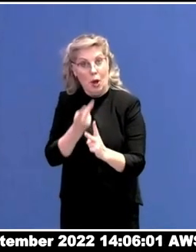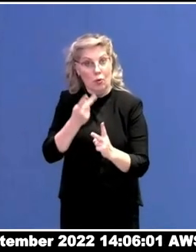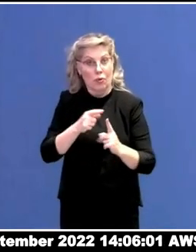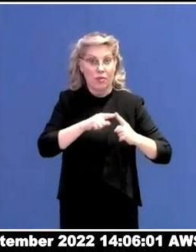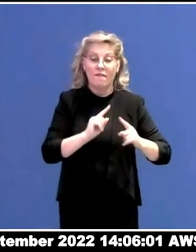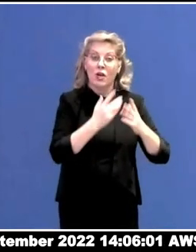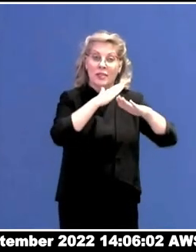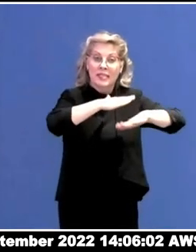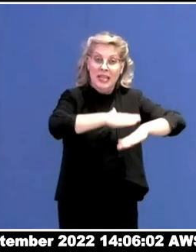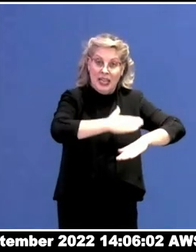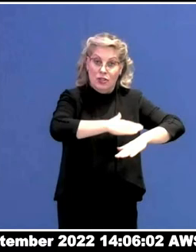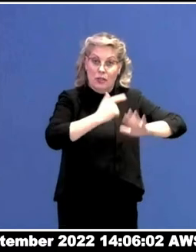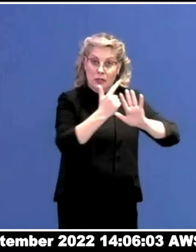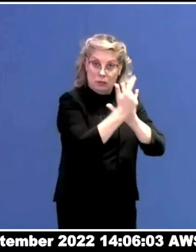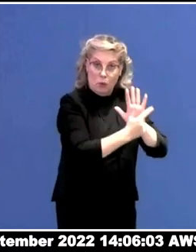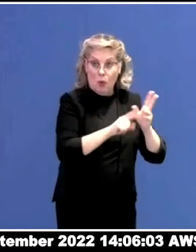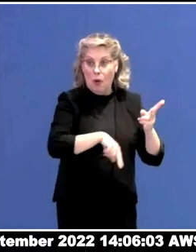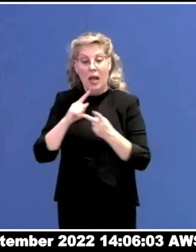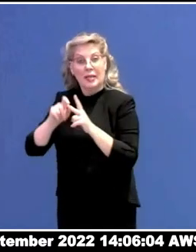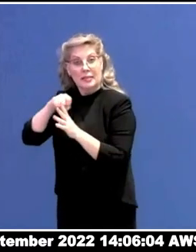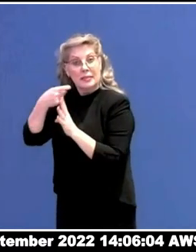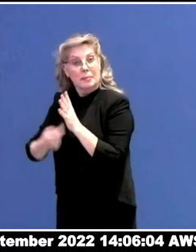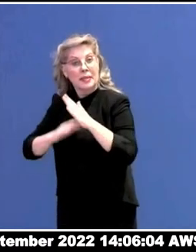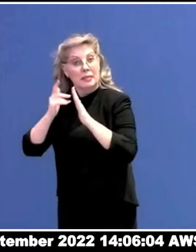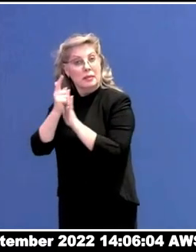That may be a matter of political will or judgment in particular cases.